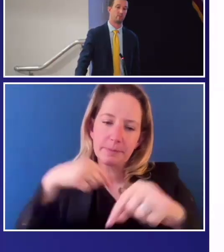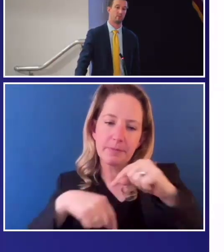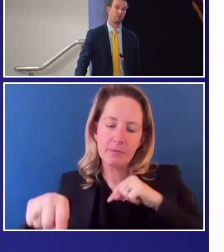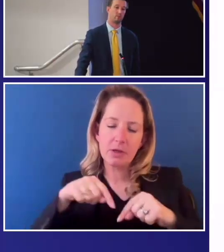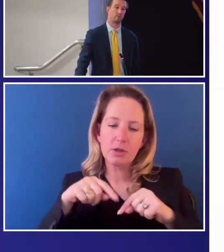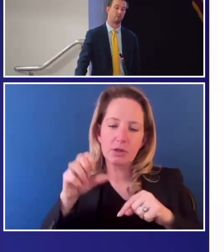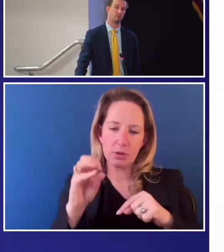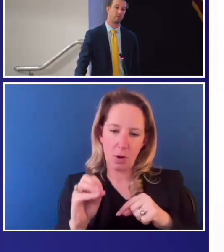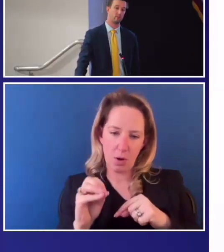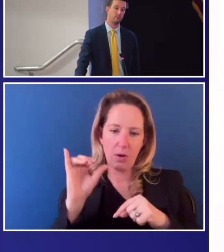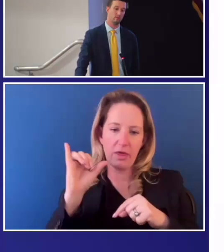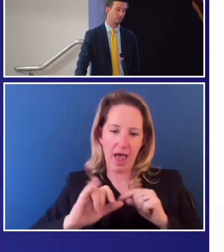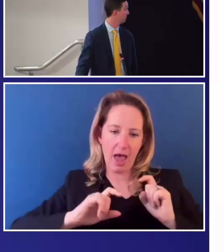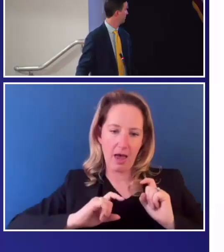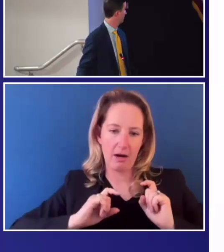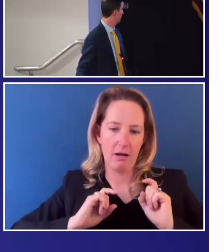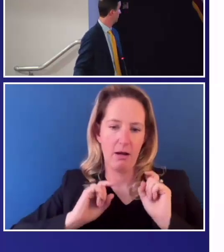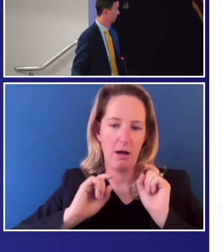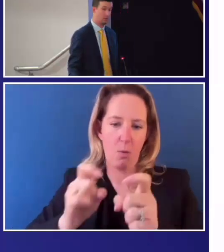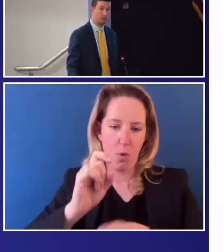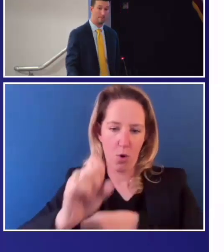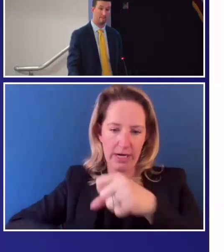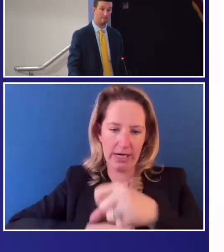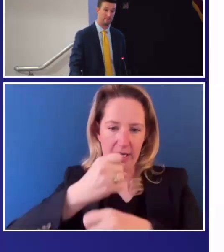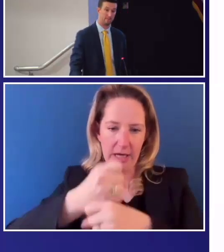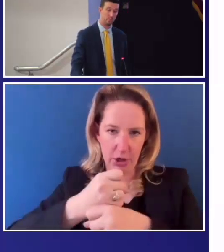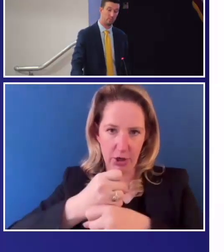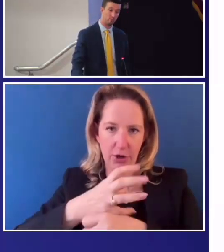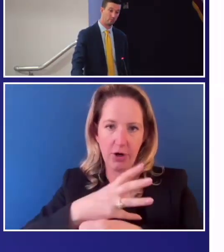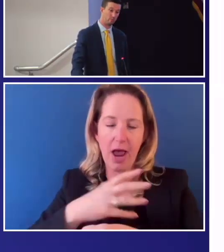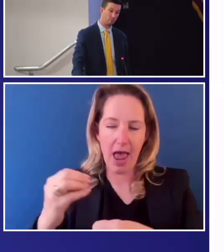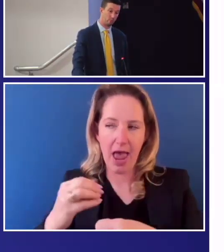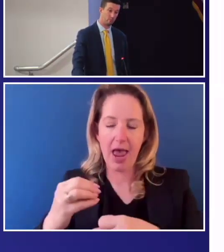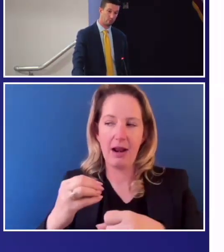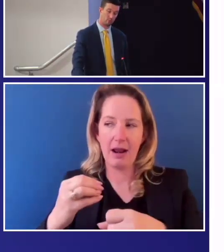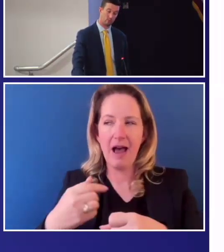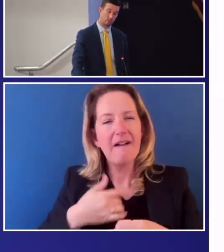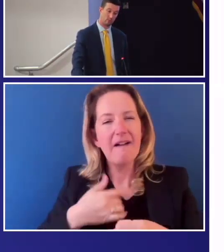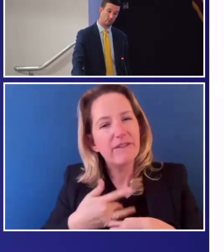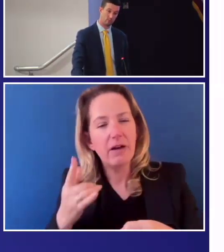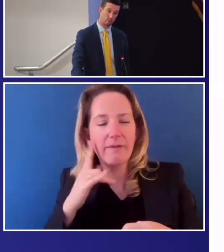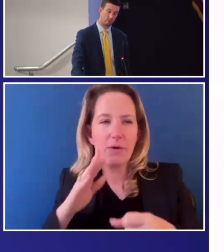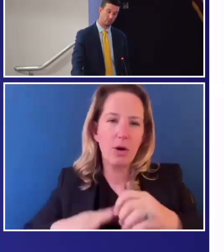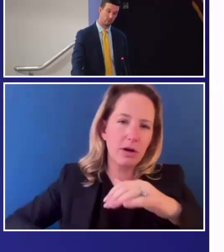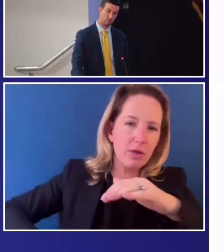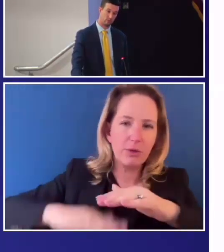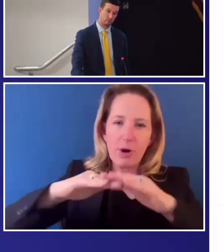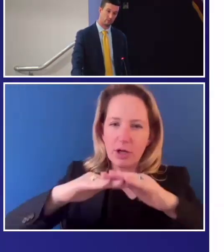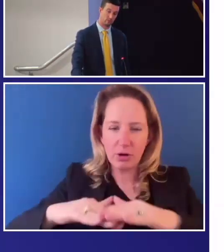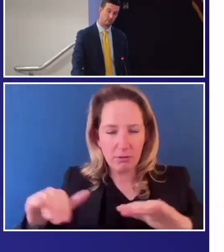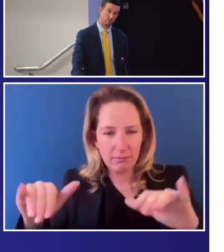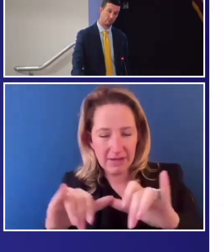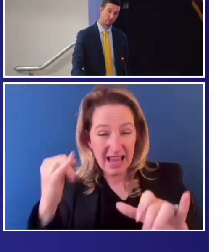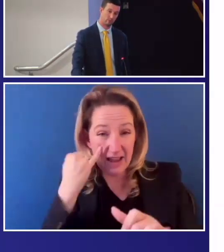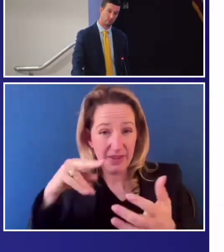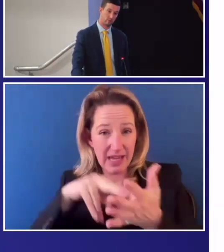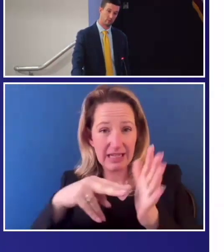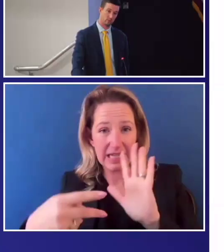earnings are measured. As a threshold matter, I think if the intent is to keep the interval the same, I don't think that's what the regulatory